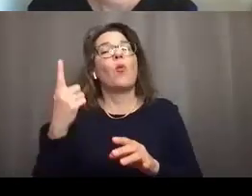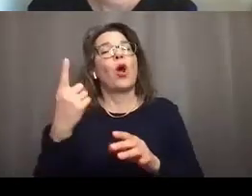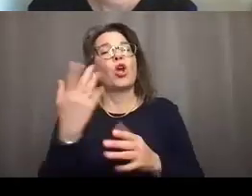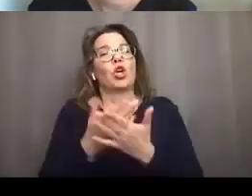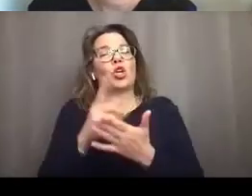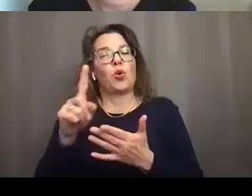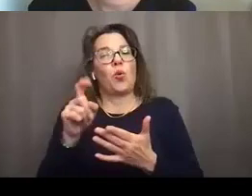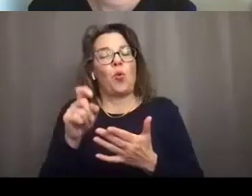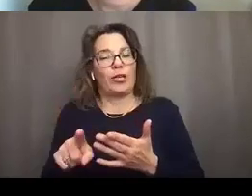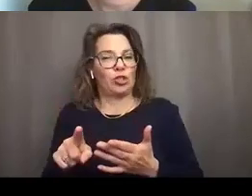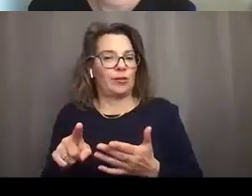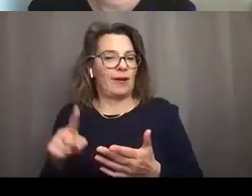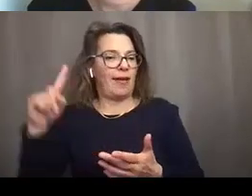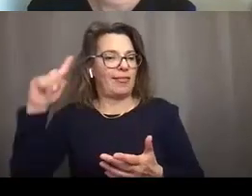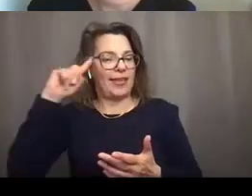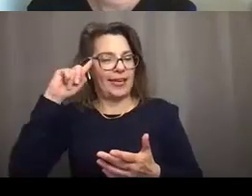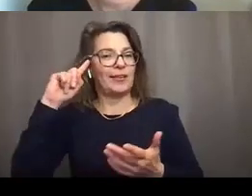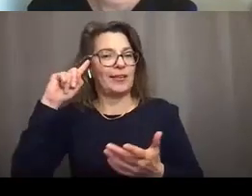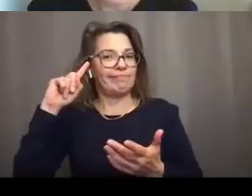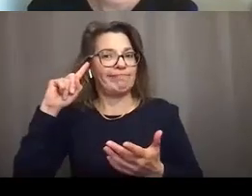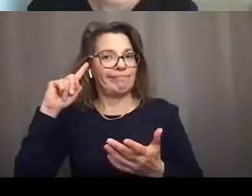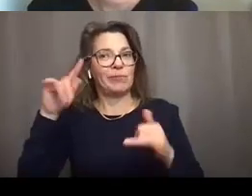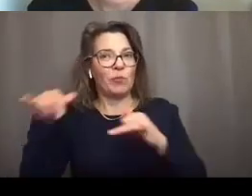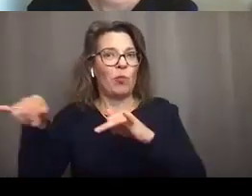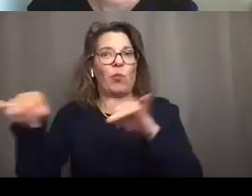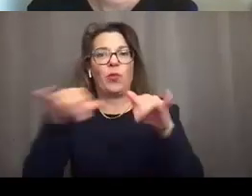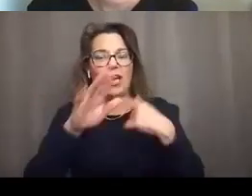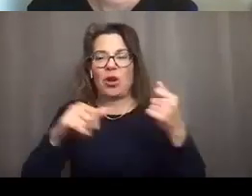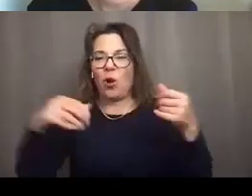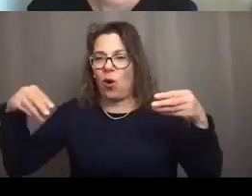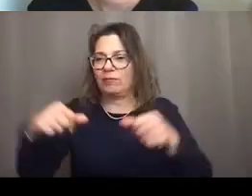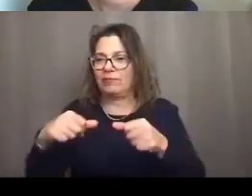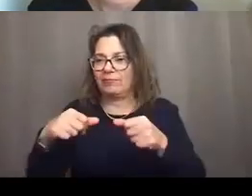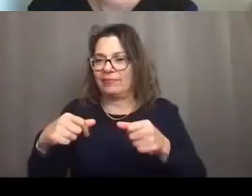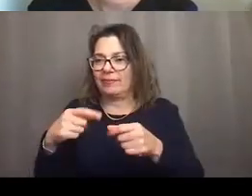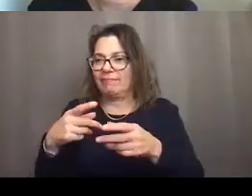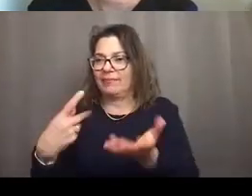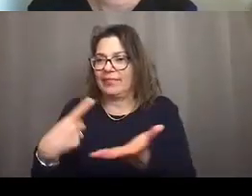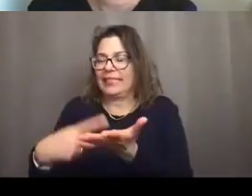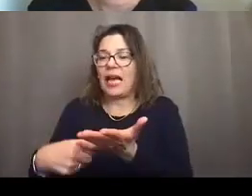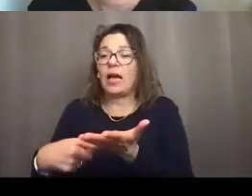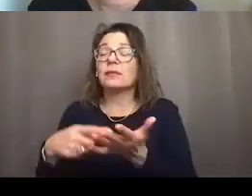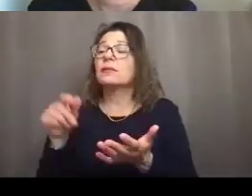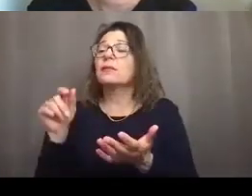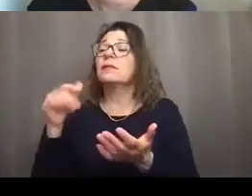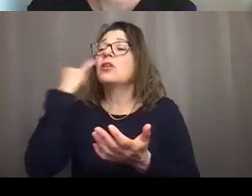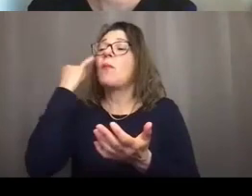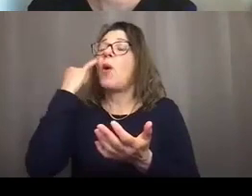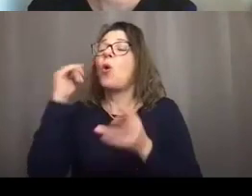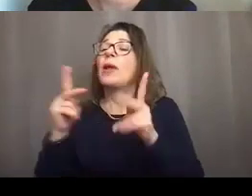that I think collectively we can weigh in on, Cindy, which is if people are looking at this tool